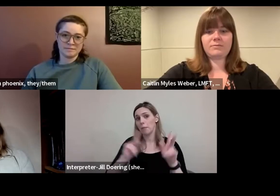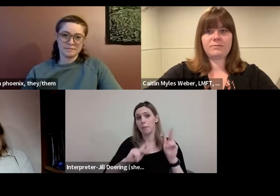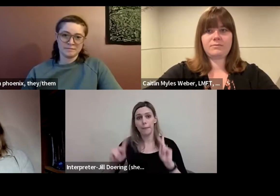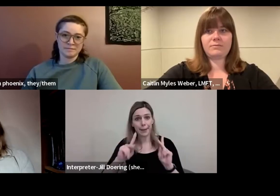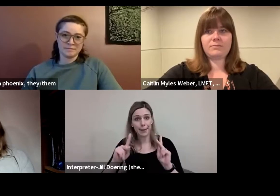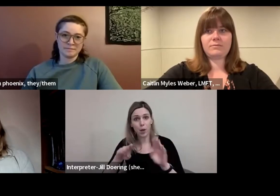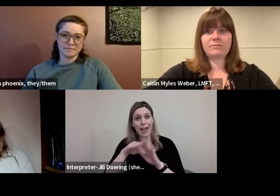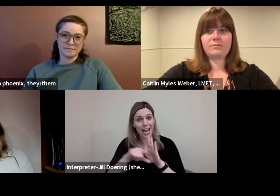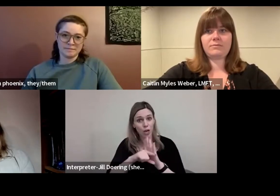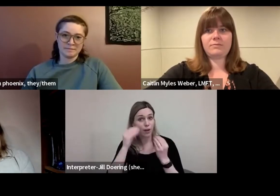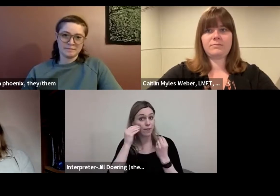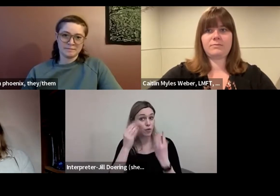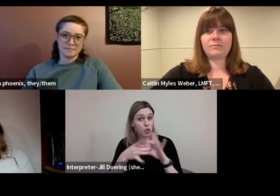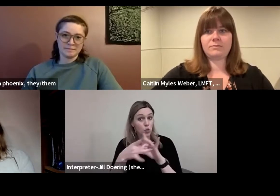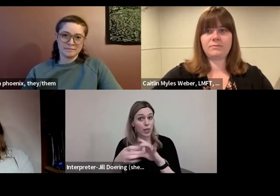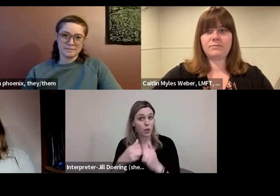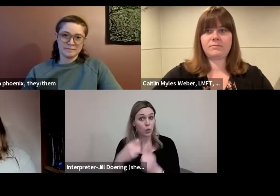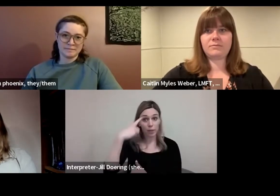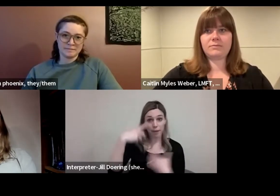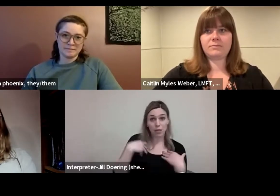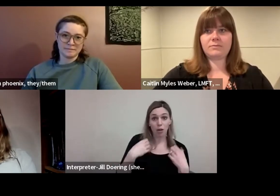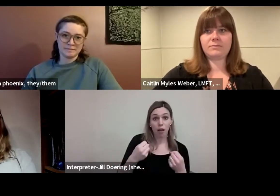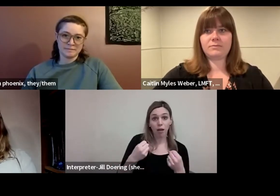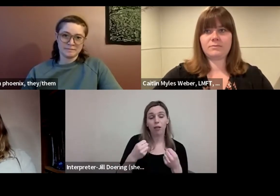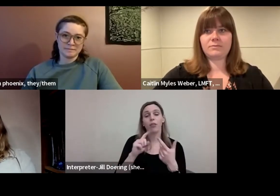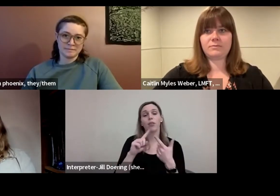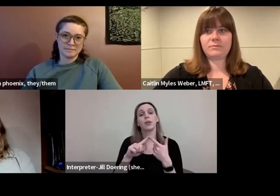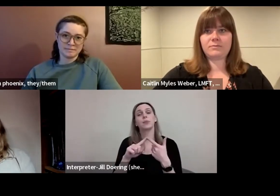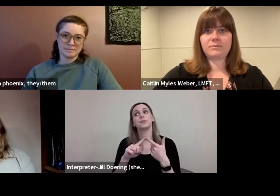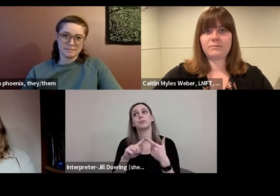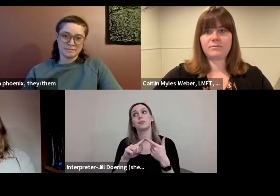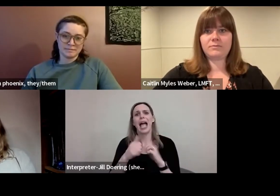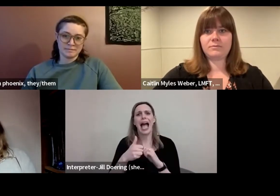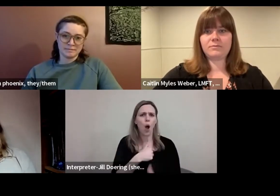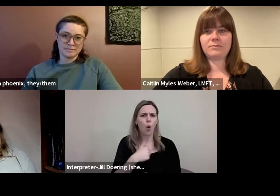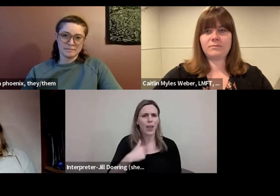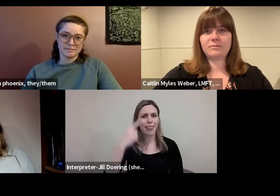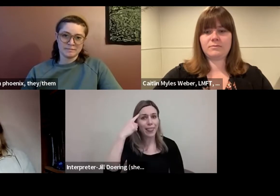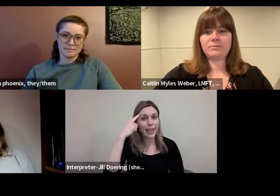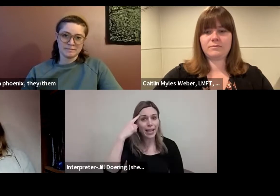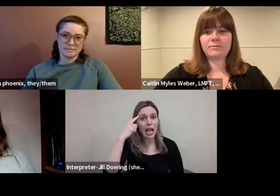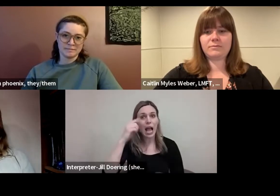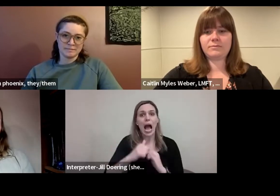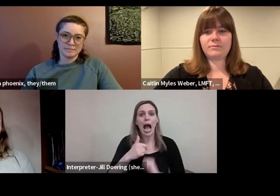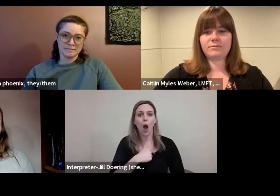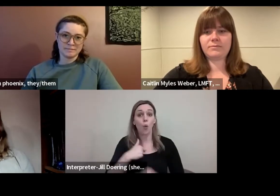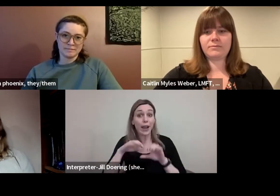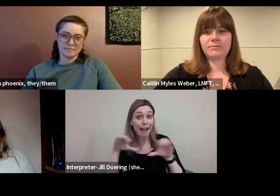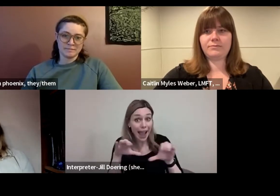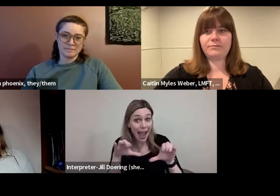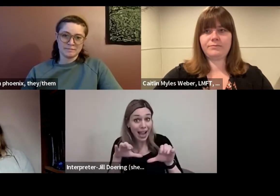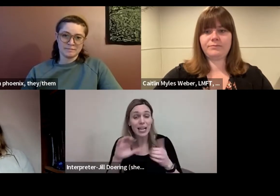regarding mental health, regarding how we think, how we act, how society thinks, how society acts.